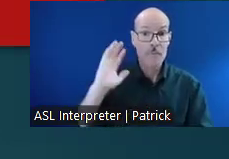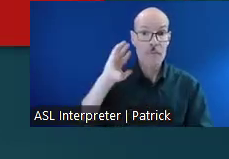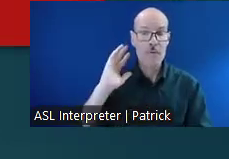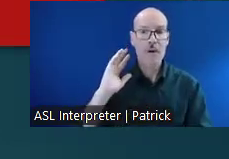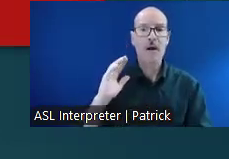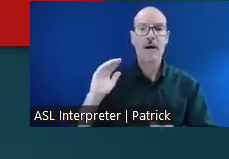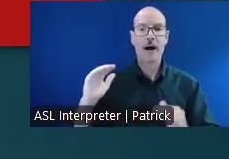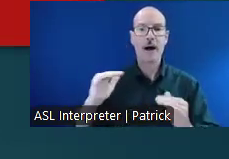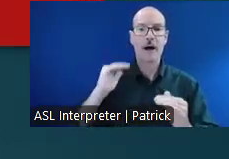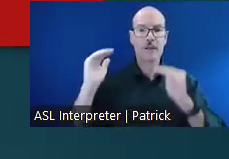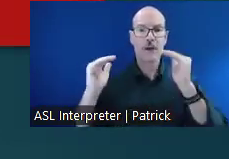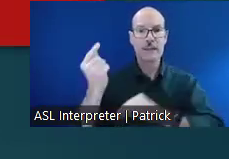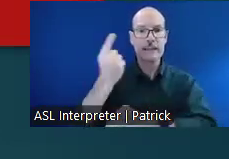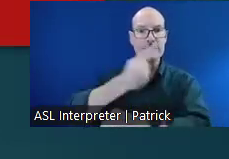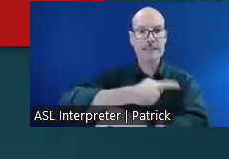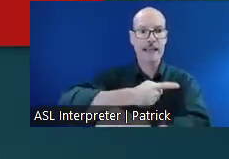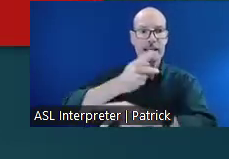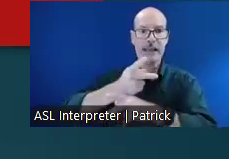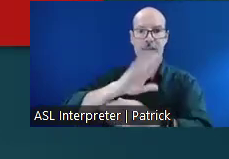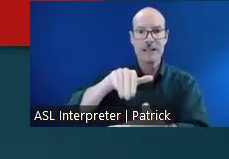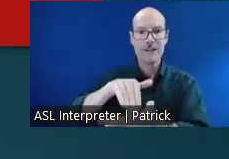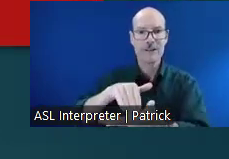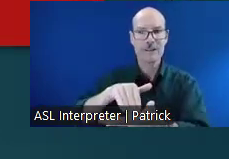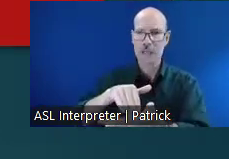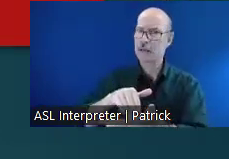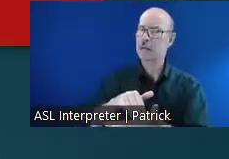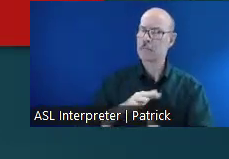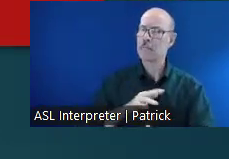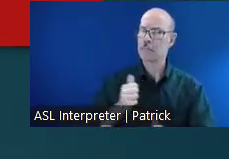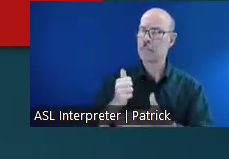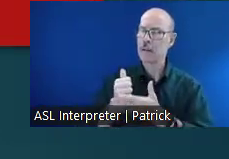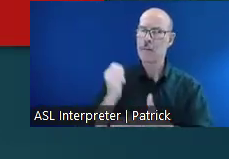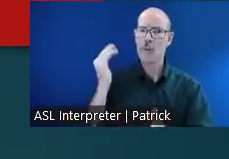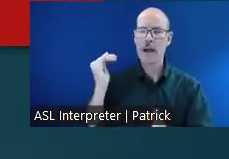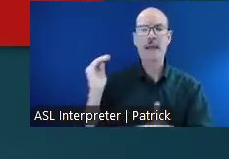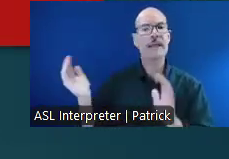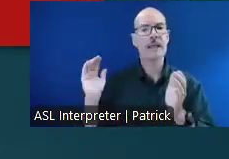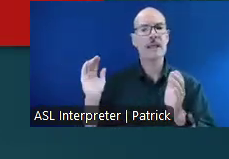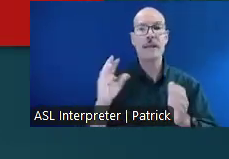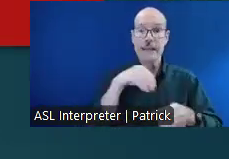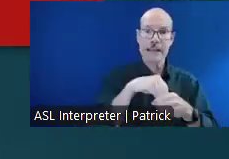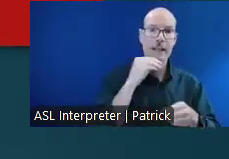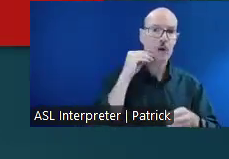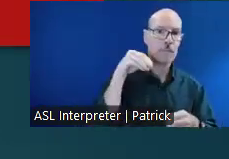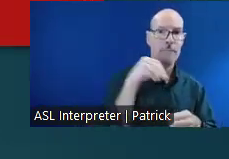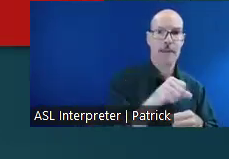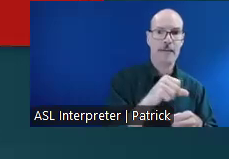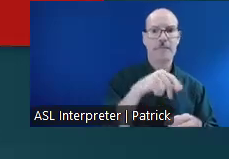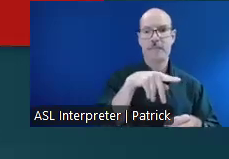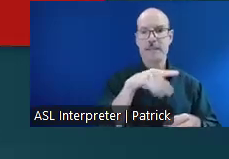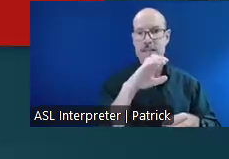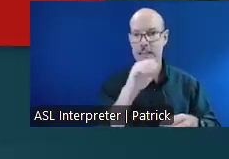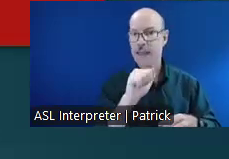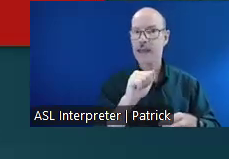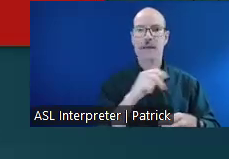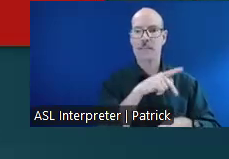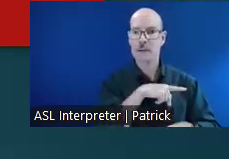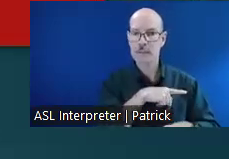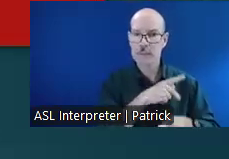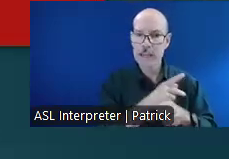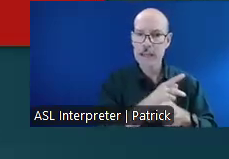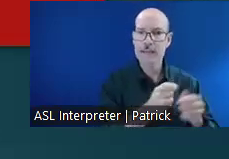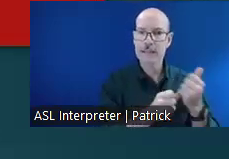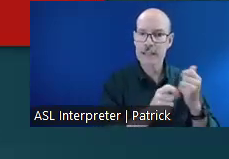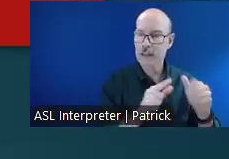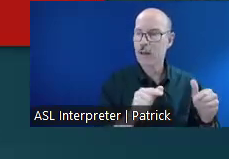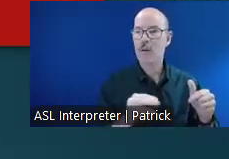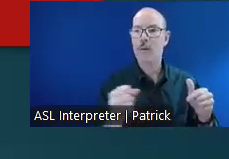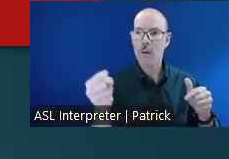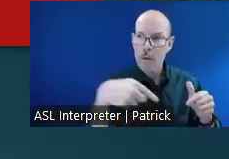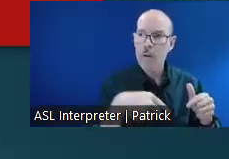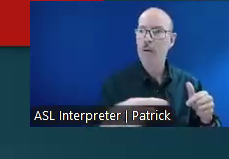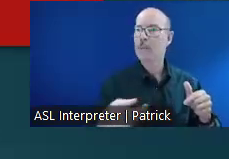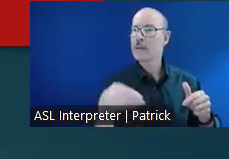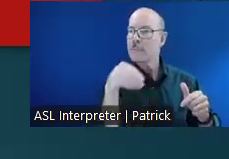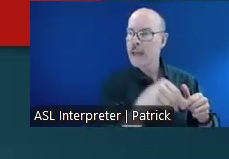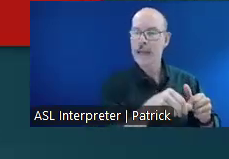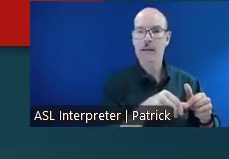They can be a godsend, because they're relatively cheap compared to a home health aide or a personal care assistant.